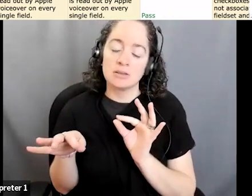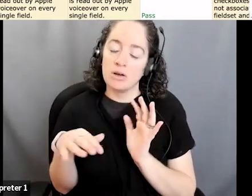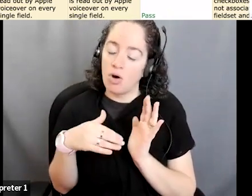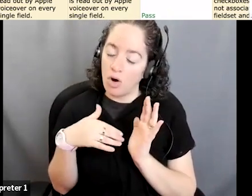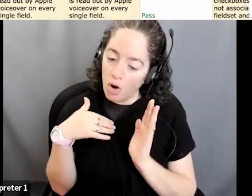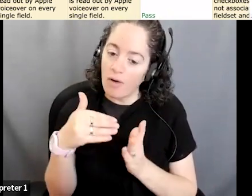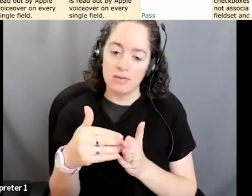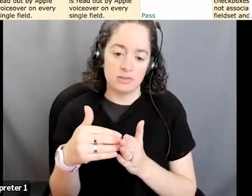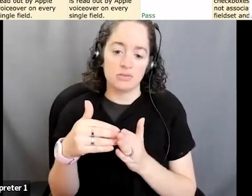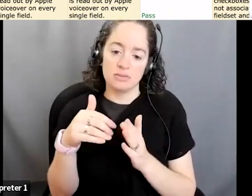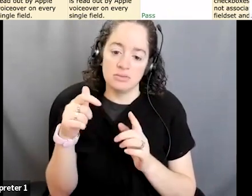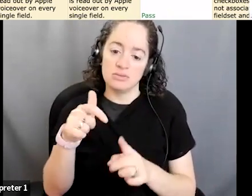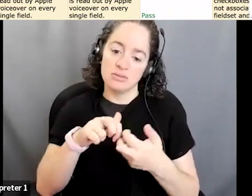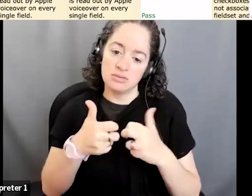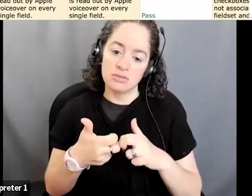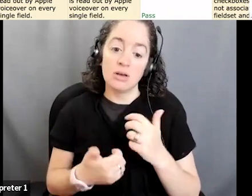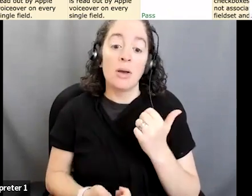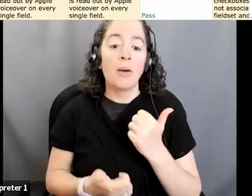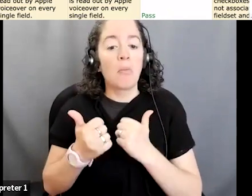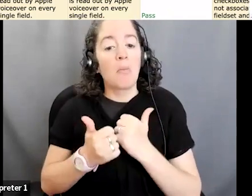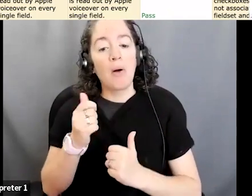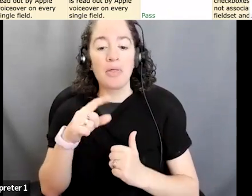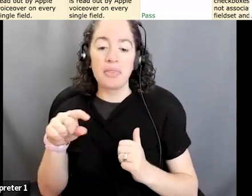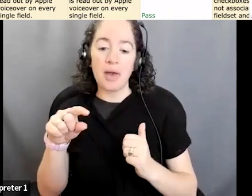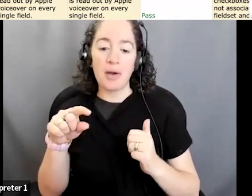Pretty much everyone put their helper text below the field,